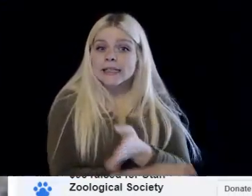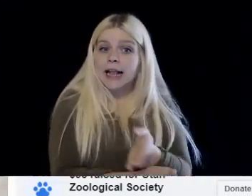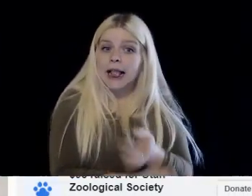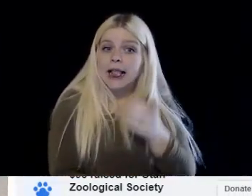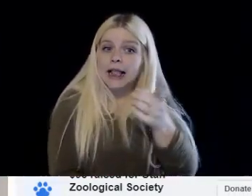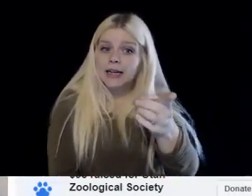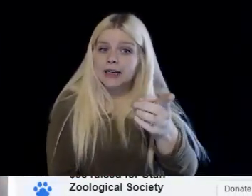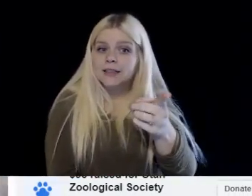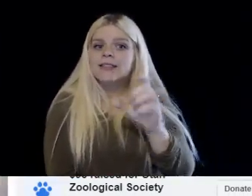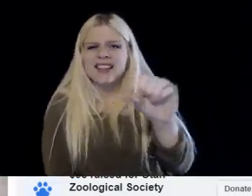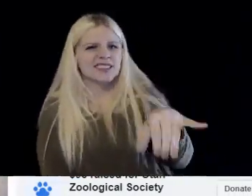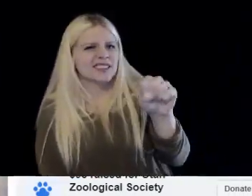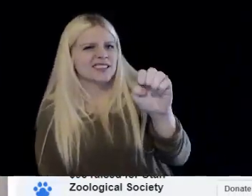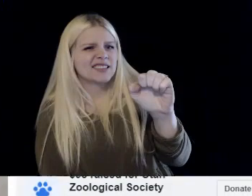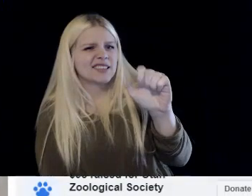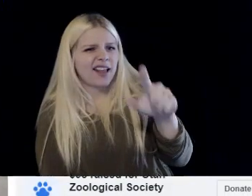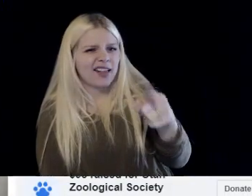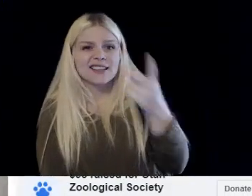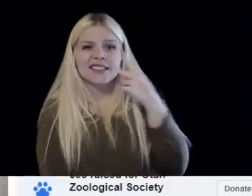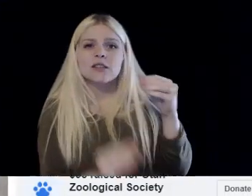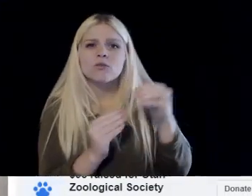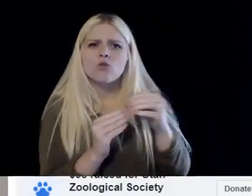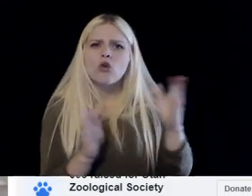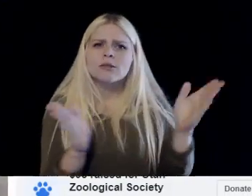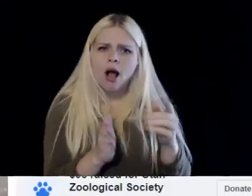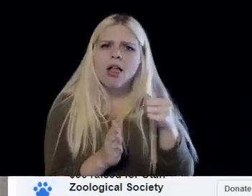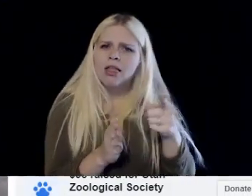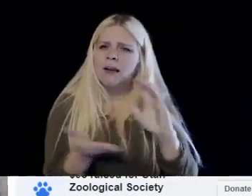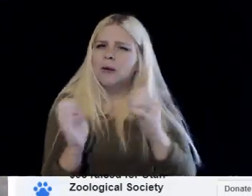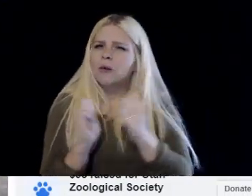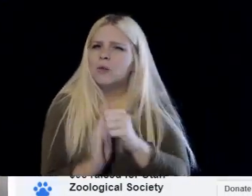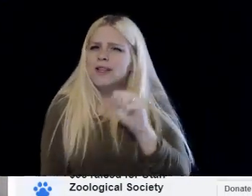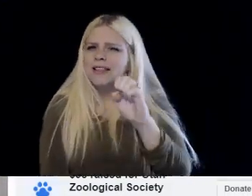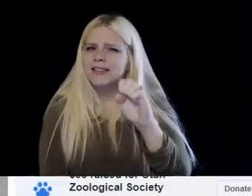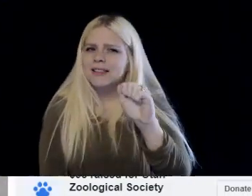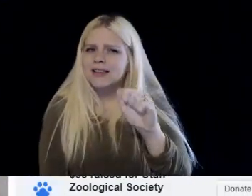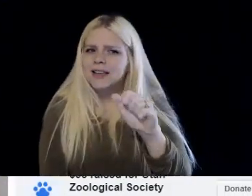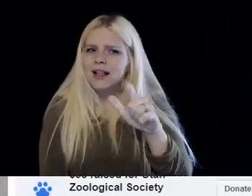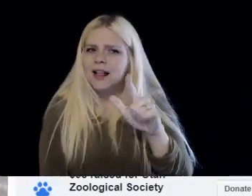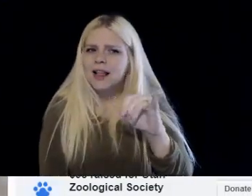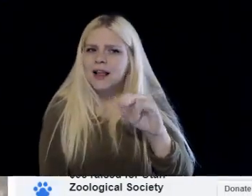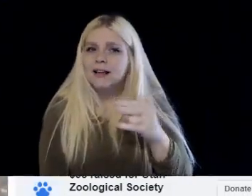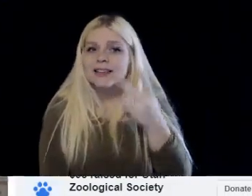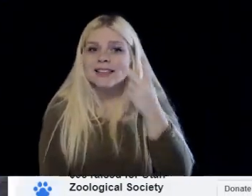much smaller. You can see he's got kind of a speckled face. The seals also sort